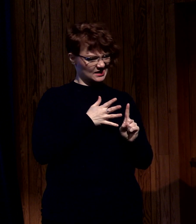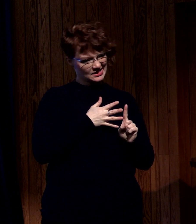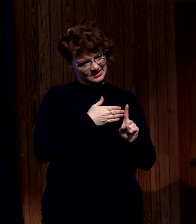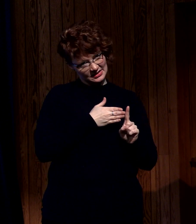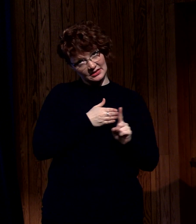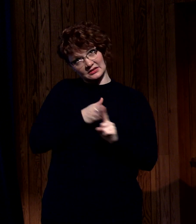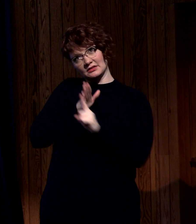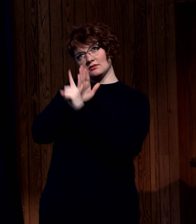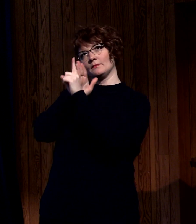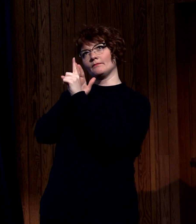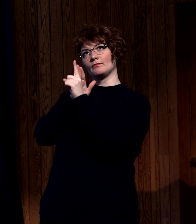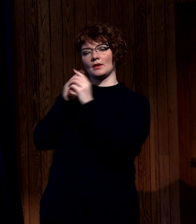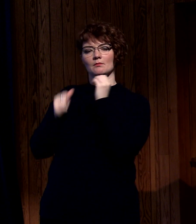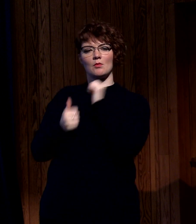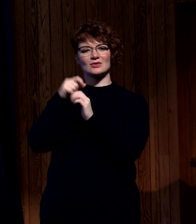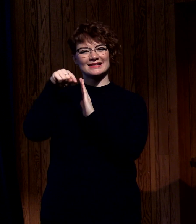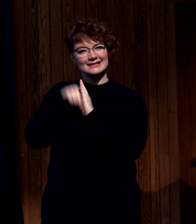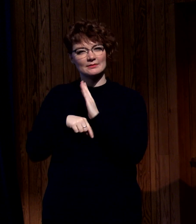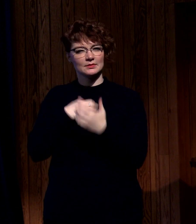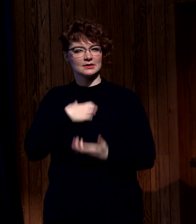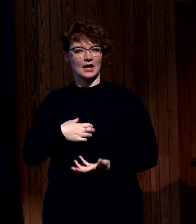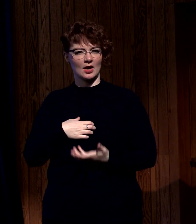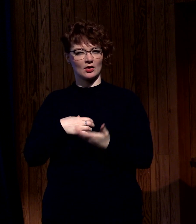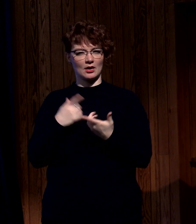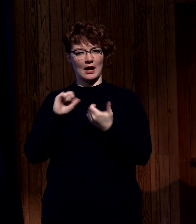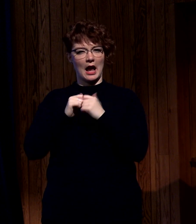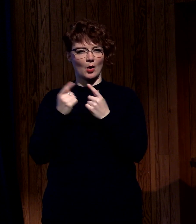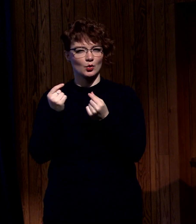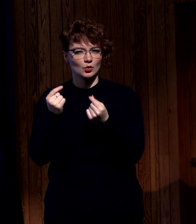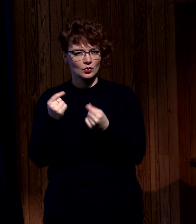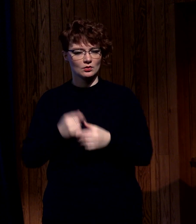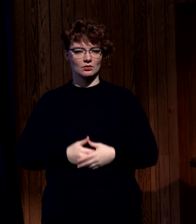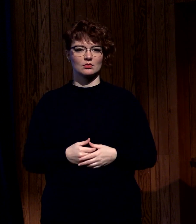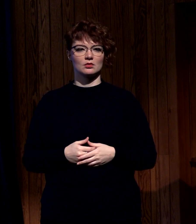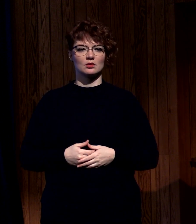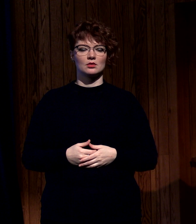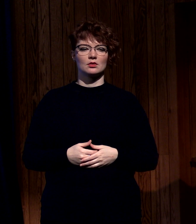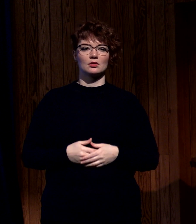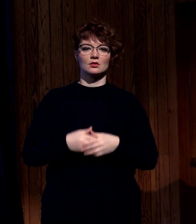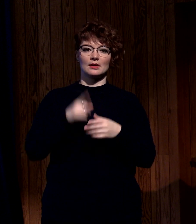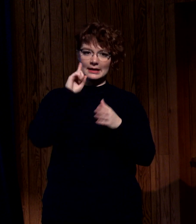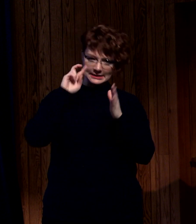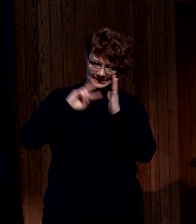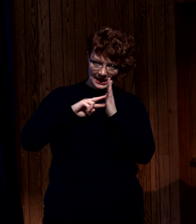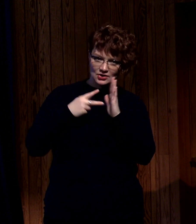deepest desire, in short, an intentionality for our